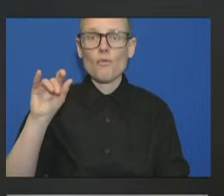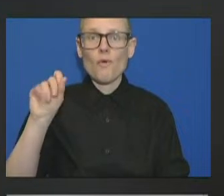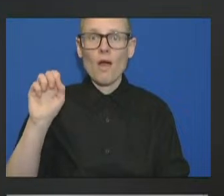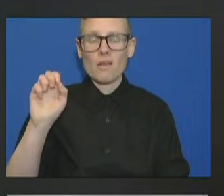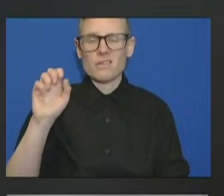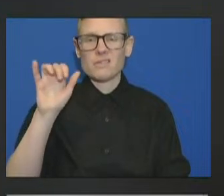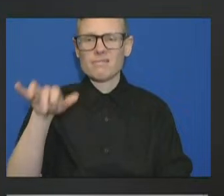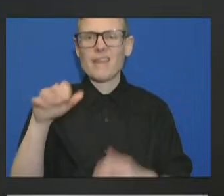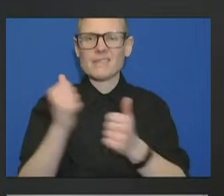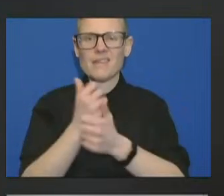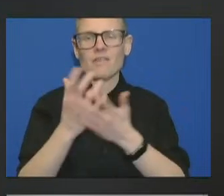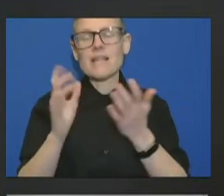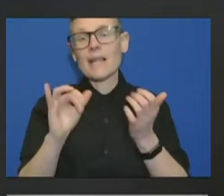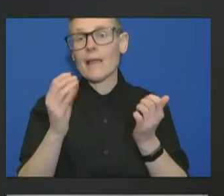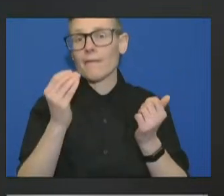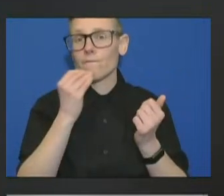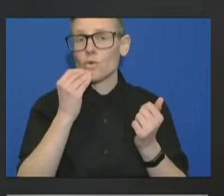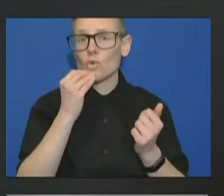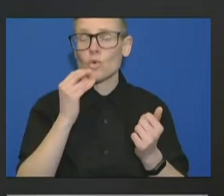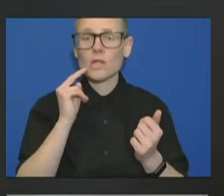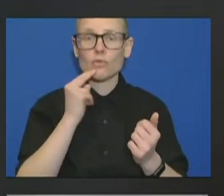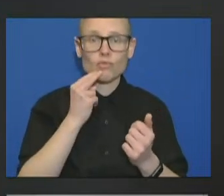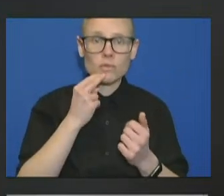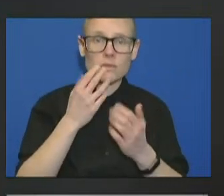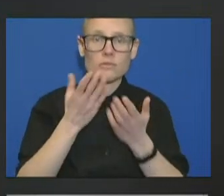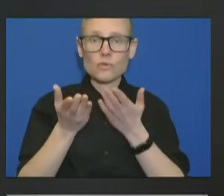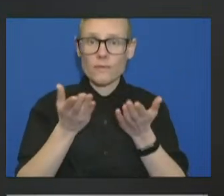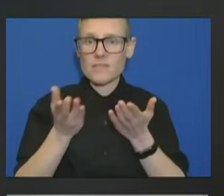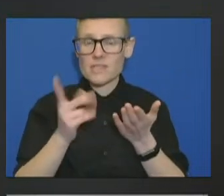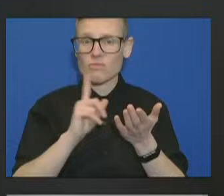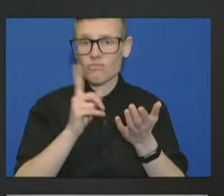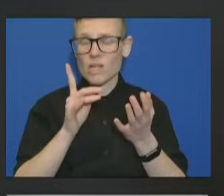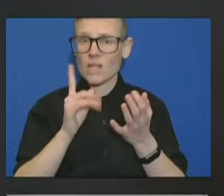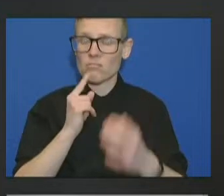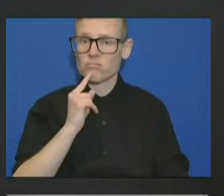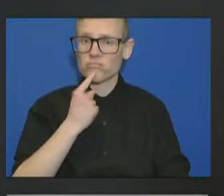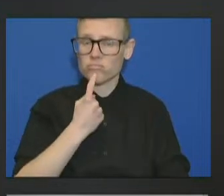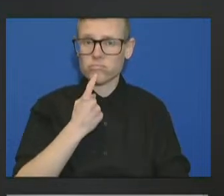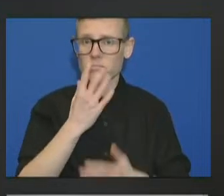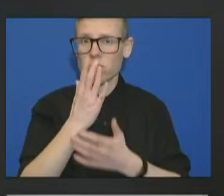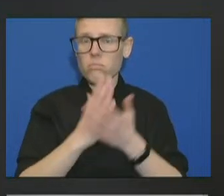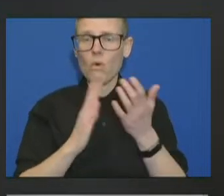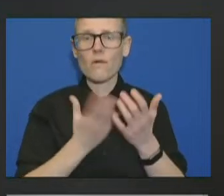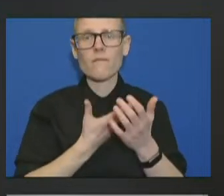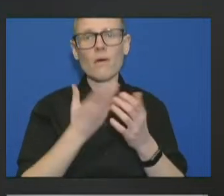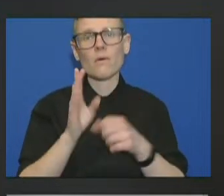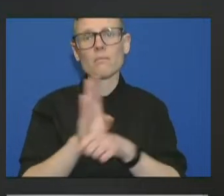concerning. Our enterprise funds. This is everything like